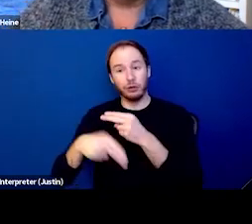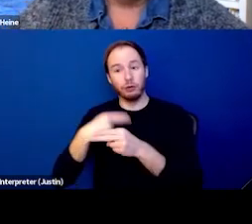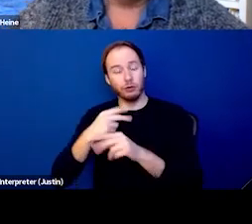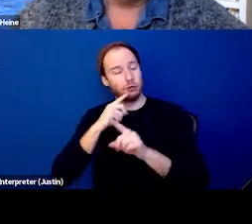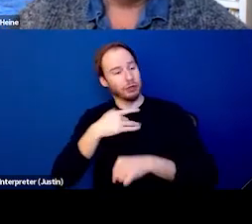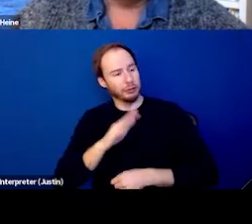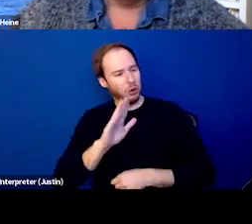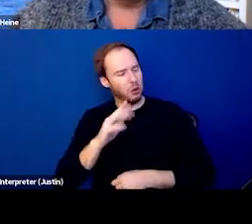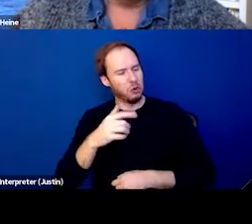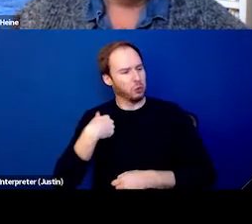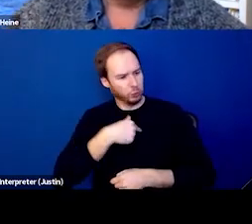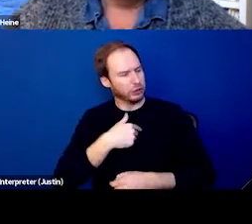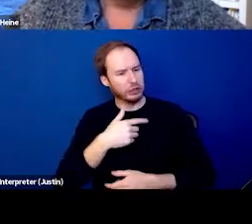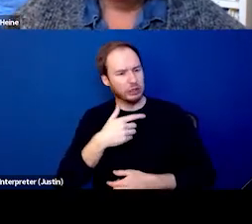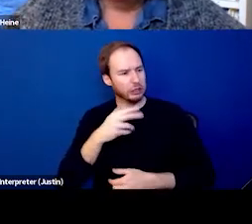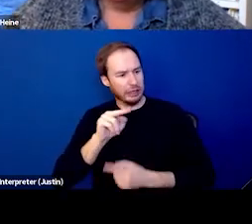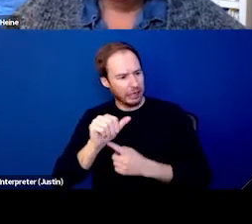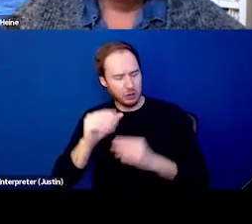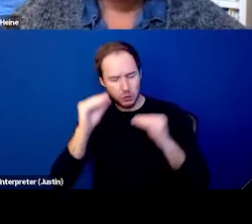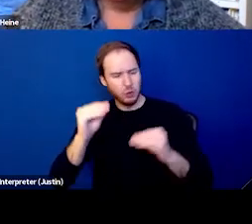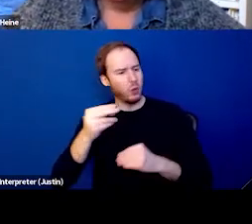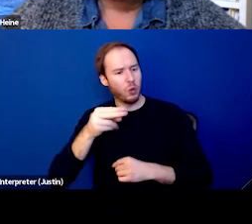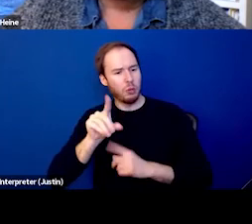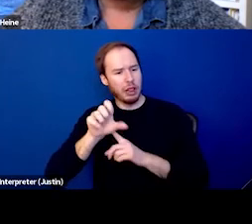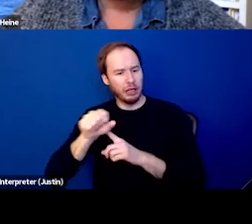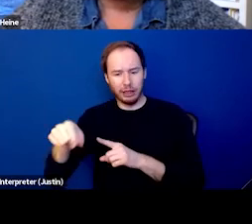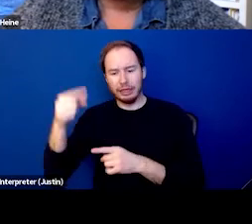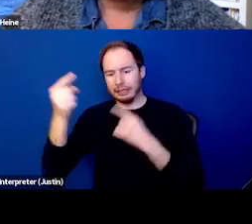we don't have any homeless people, because they're thinking of street homeless.